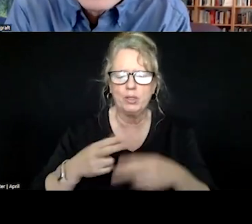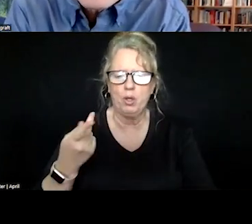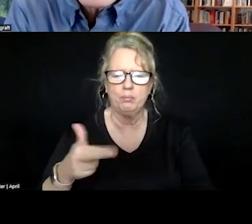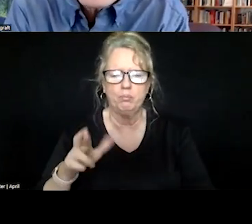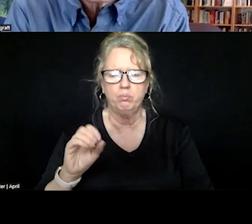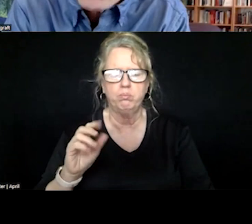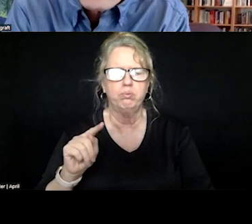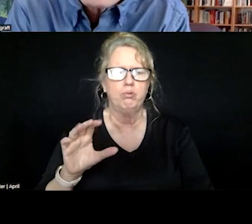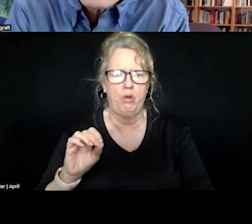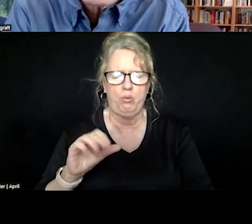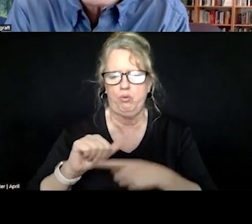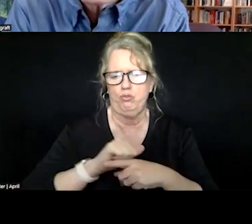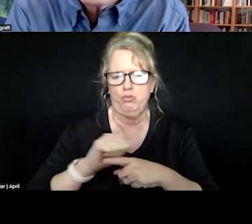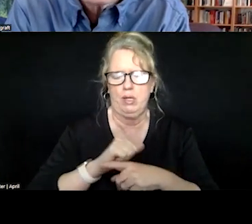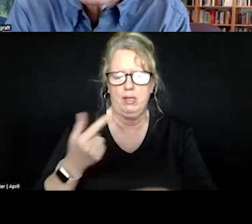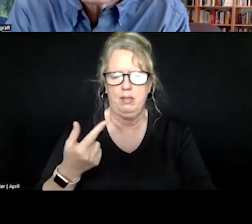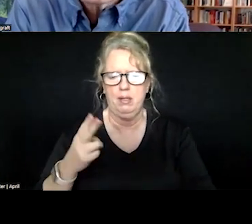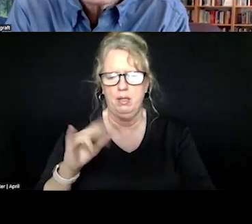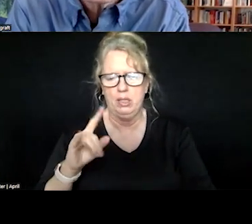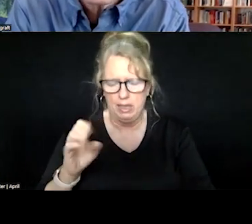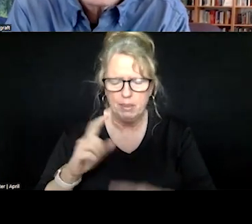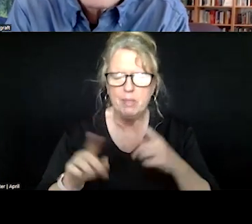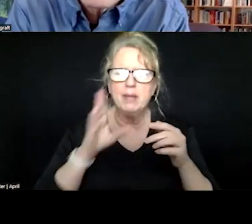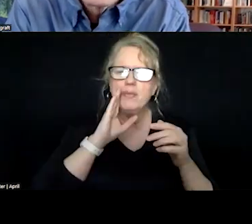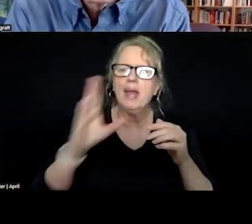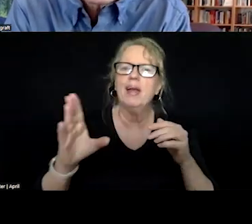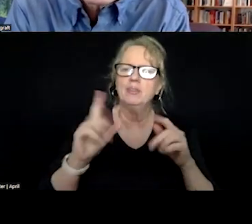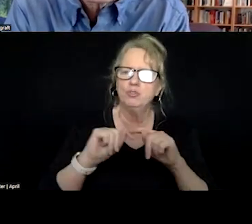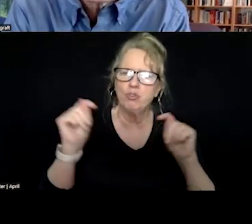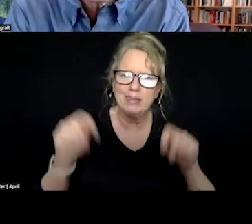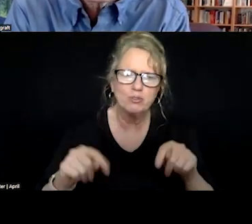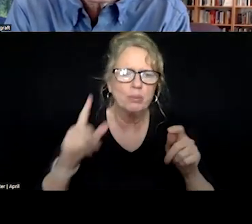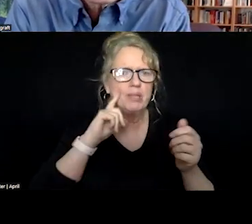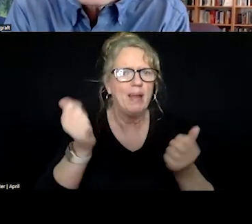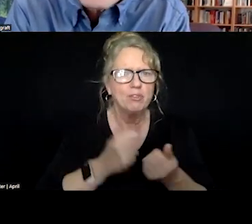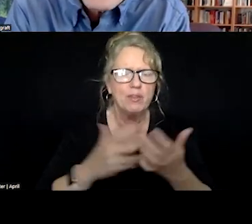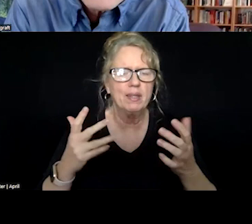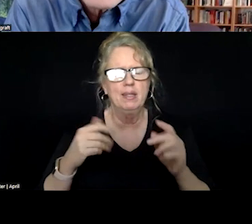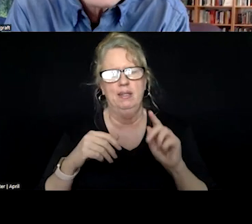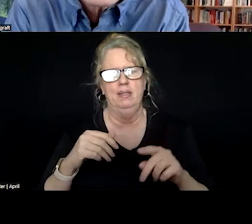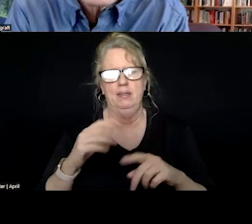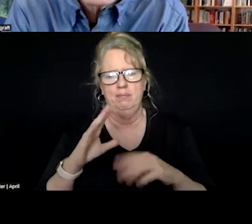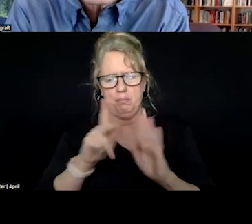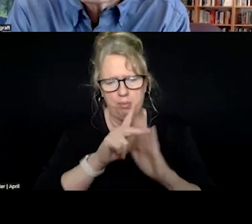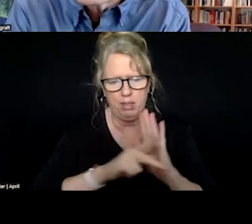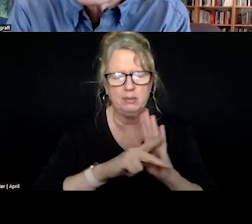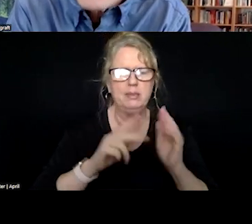IT HAS TAKEN ALL OF THE TRANSCRIPTS FROM THE POLICIES AND PROCEDURES AND TUTOR THE